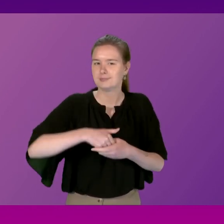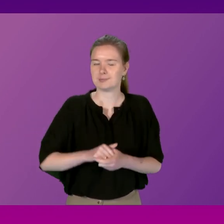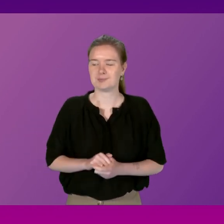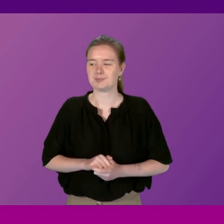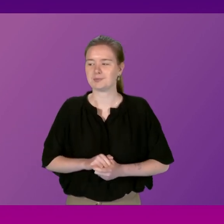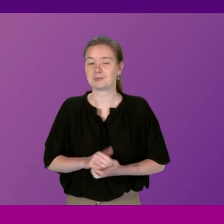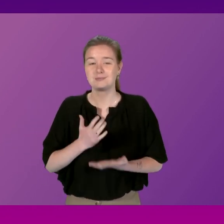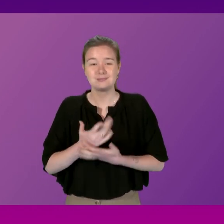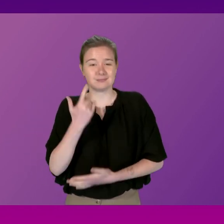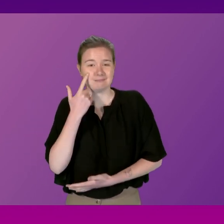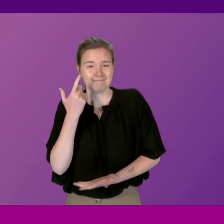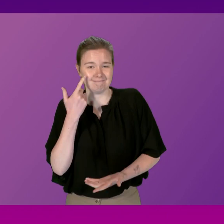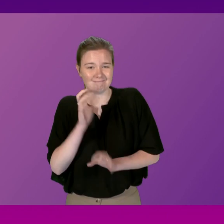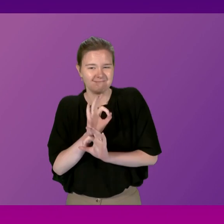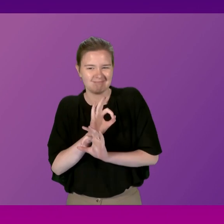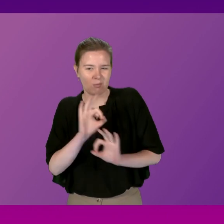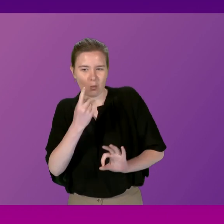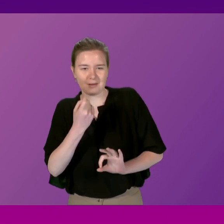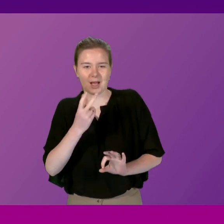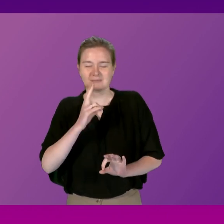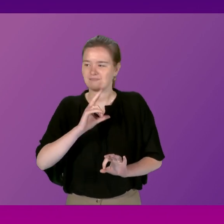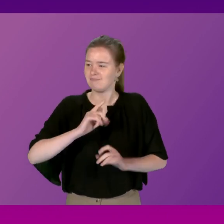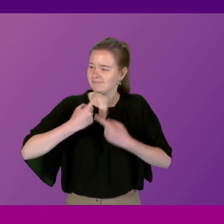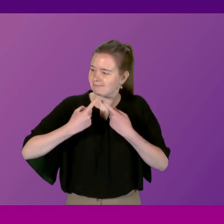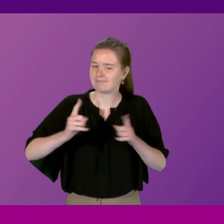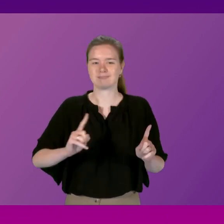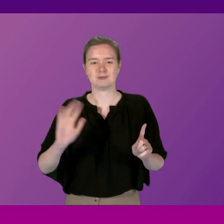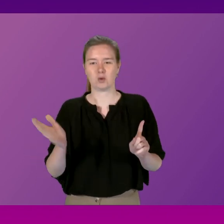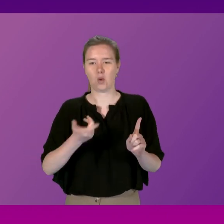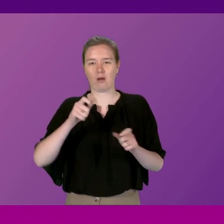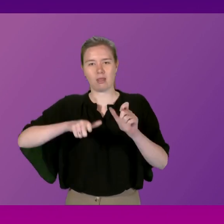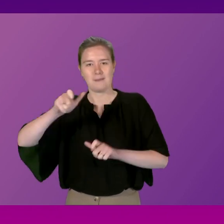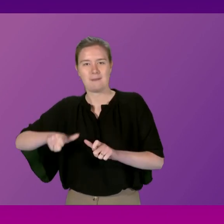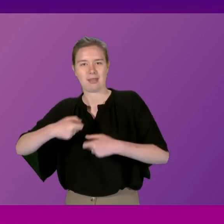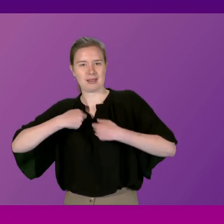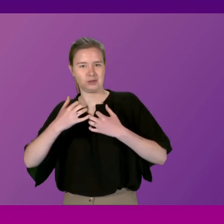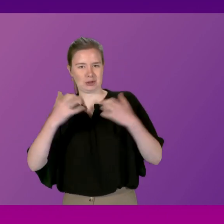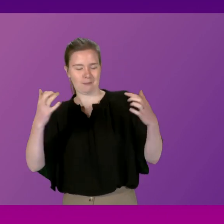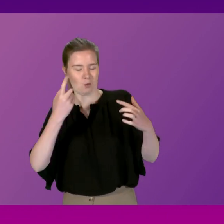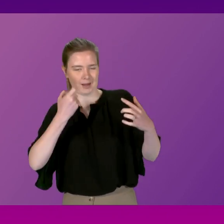Quite obviously, nobody in this chamber can speak fully for others, which is why it is